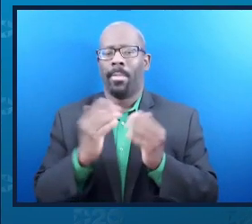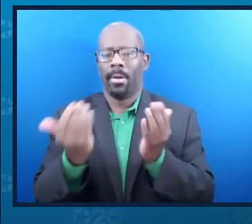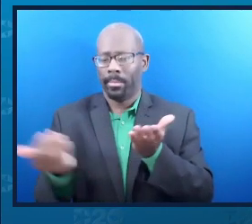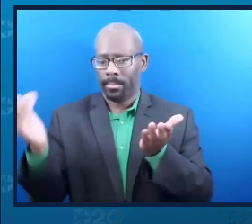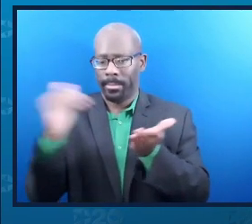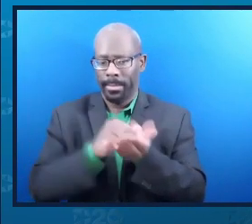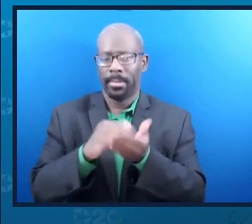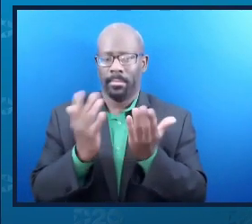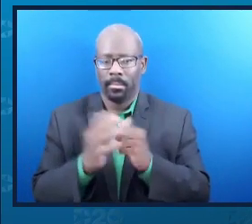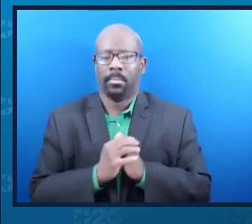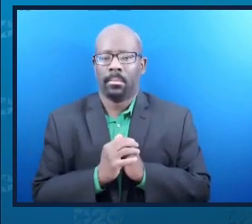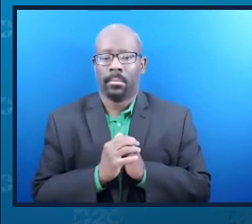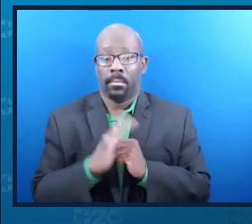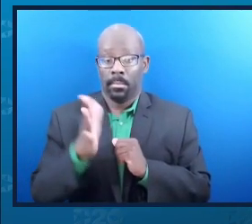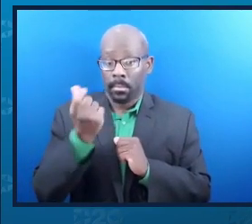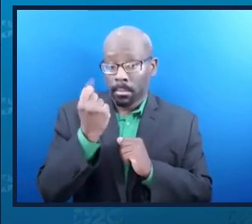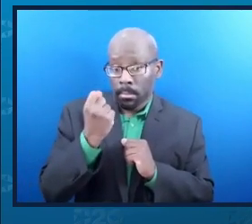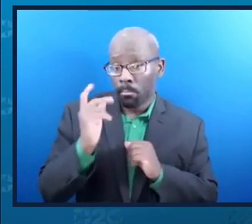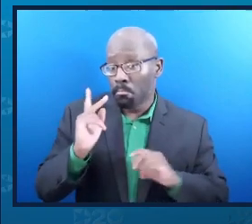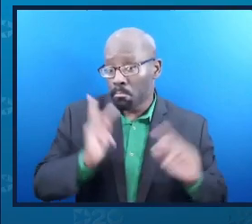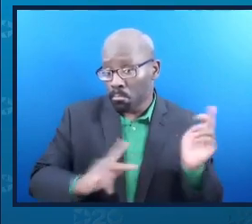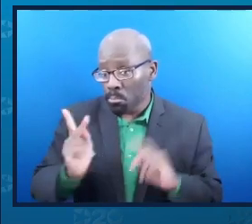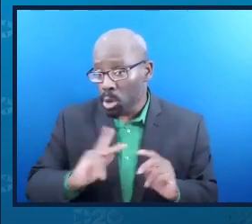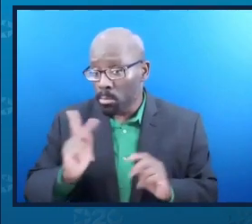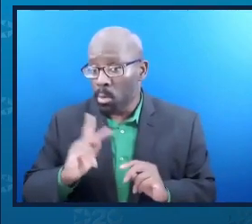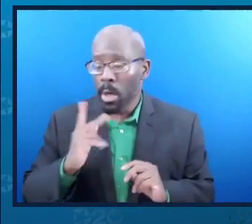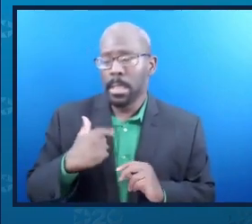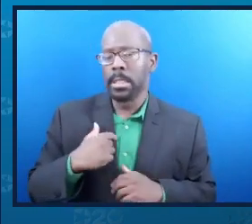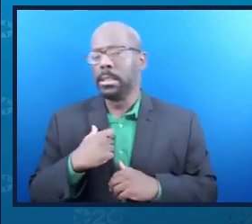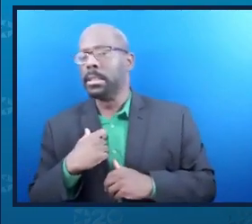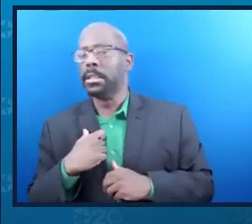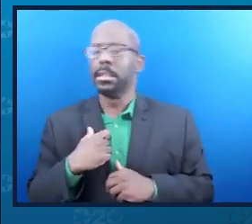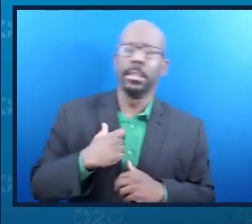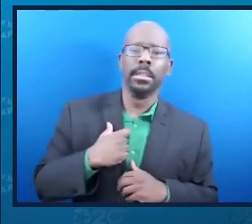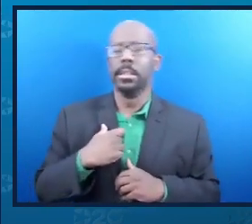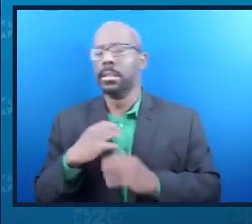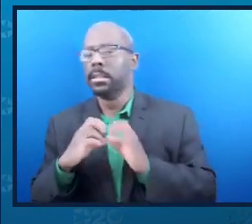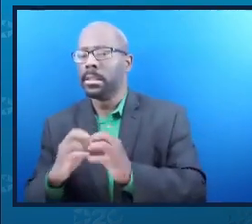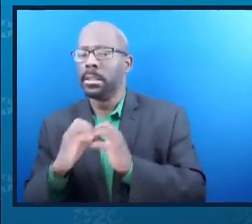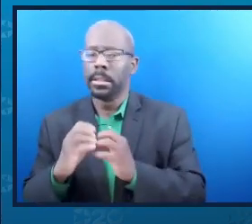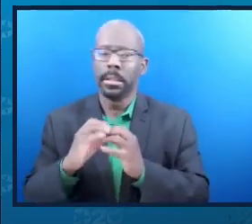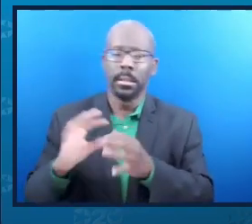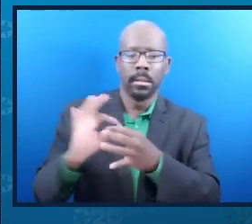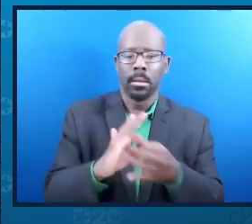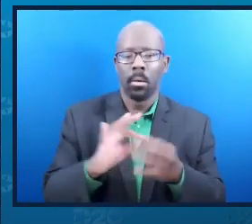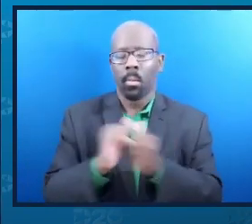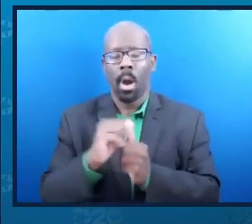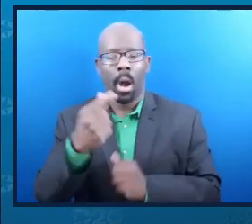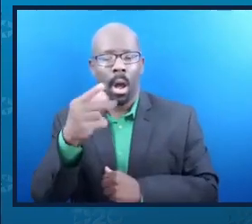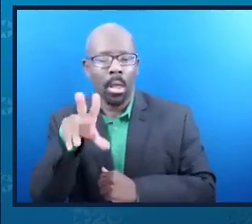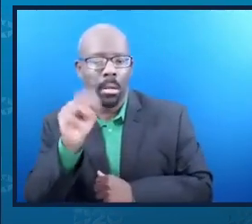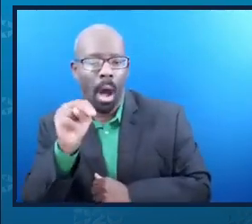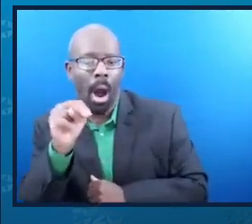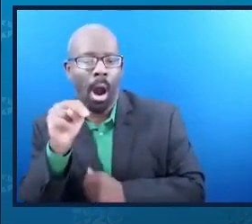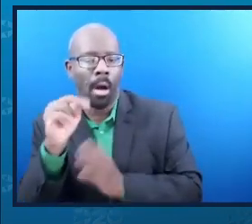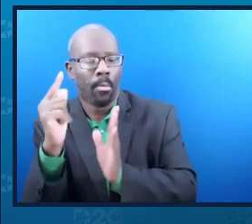WE DIDN'T HAVE A SPEAKER WHO WOULD BRING A GUN WILL NO FLOOR. WE DIDN'T HAVE A SPACKER WHO WOULD BRING A DREAM EAR ISSUE TO THE FLOOR.